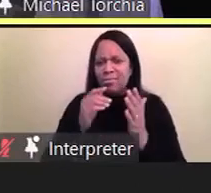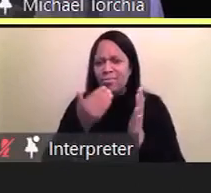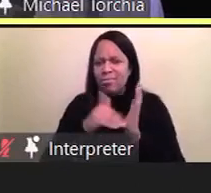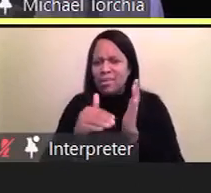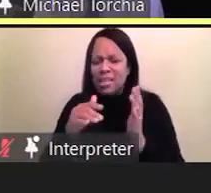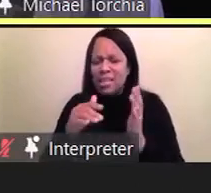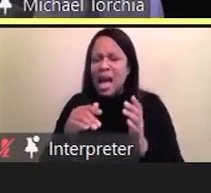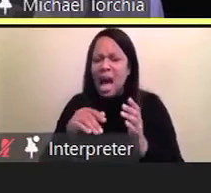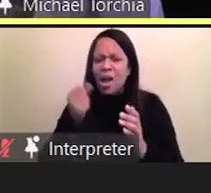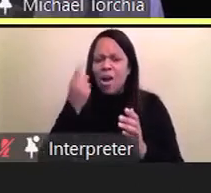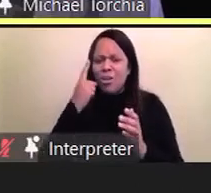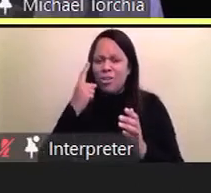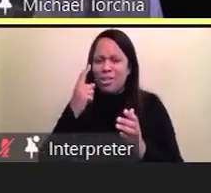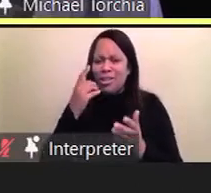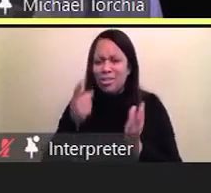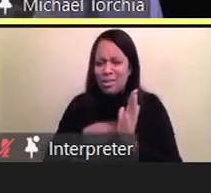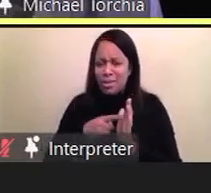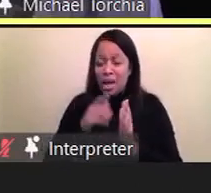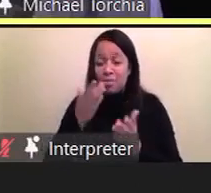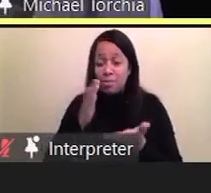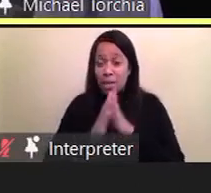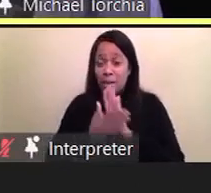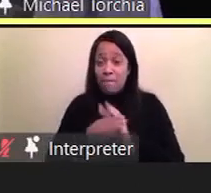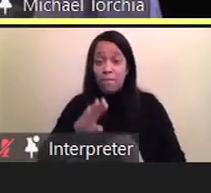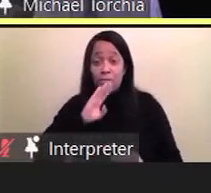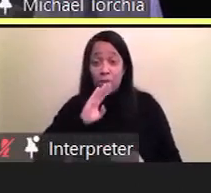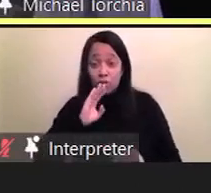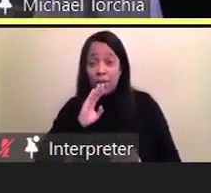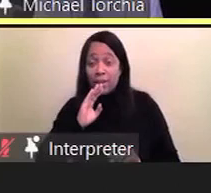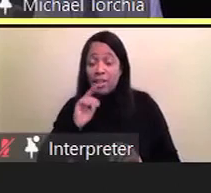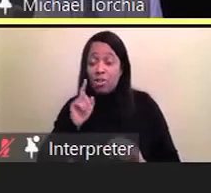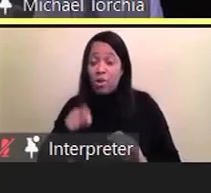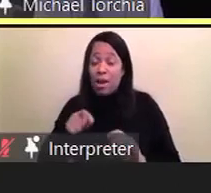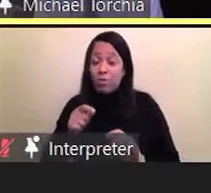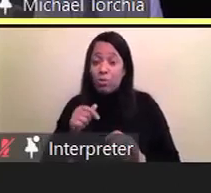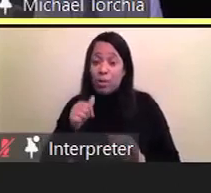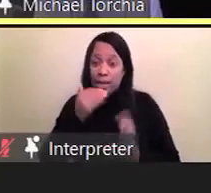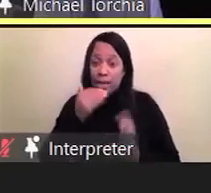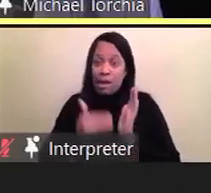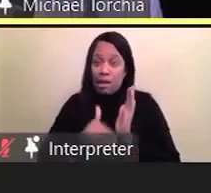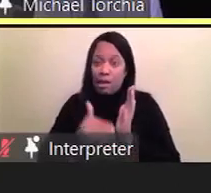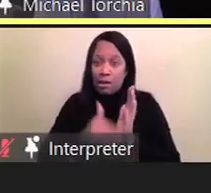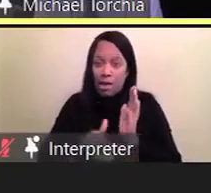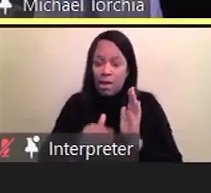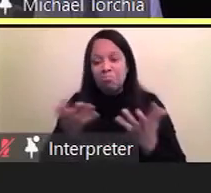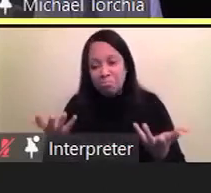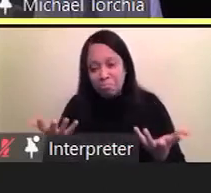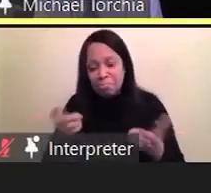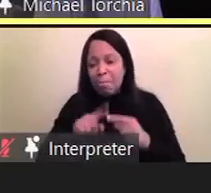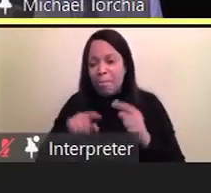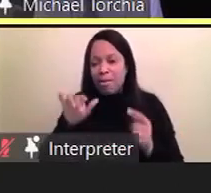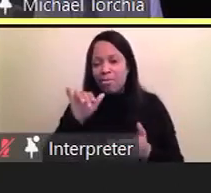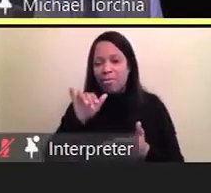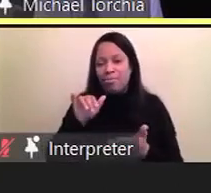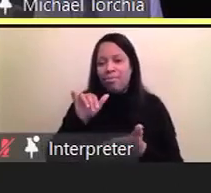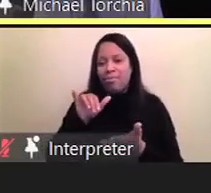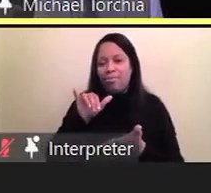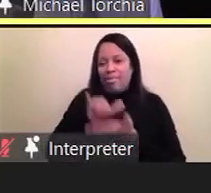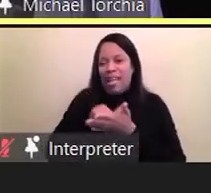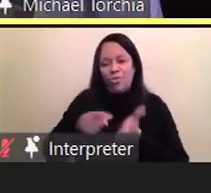frustrating for those people to have to deal with it. But that's just a requirement under the ADA.